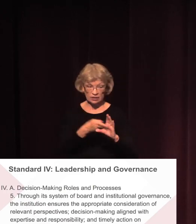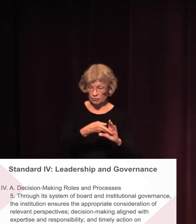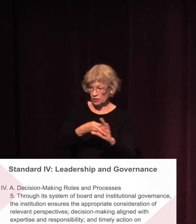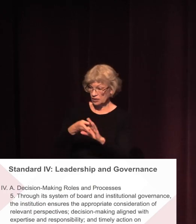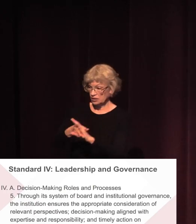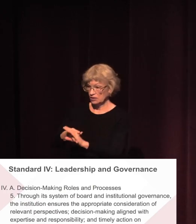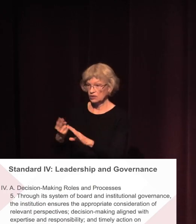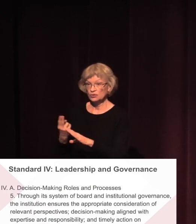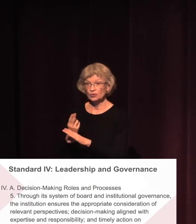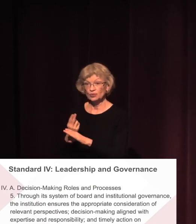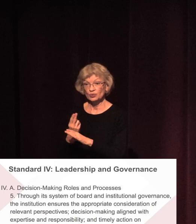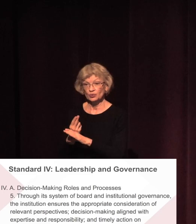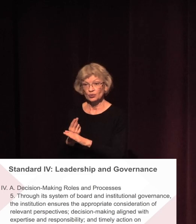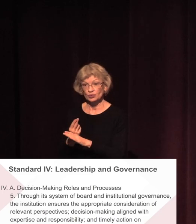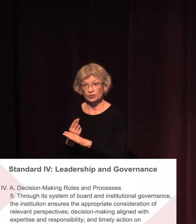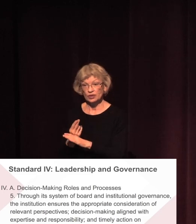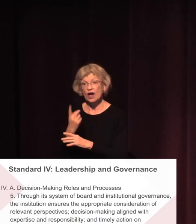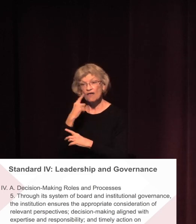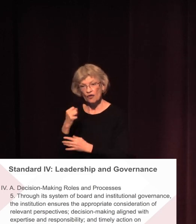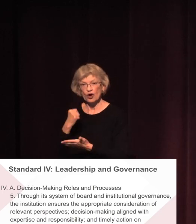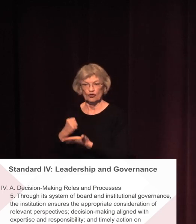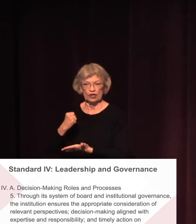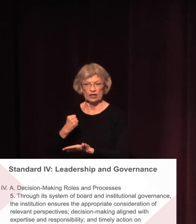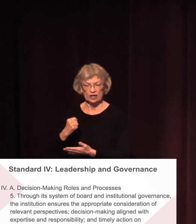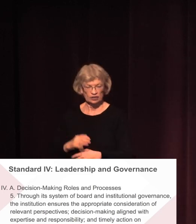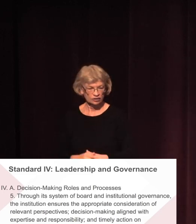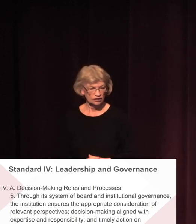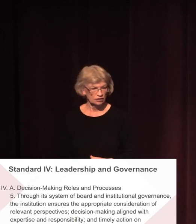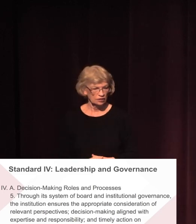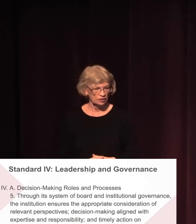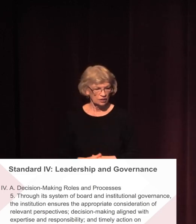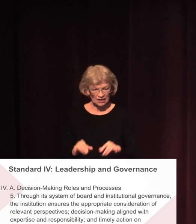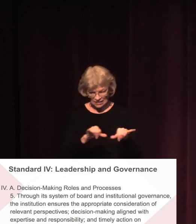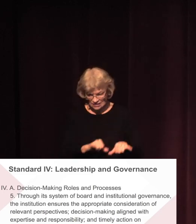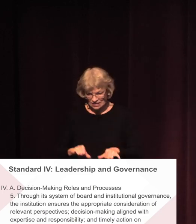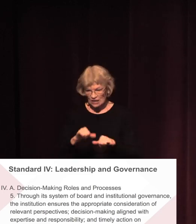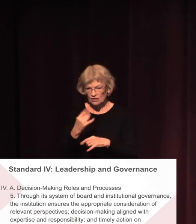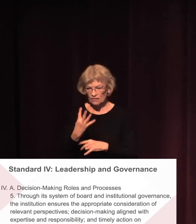Which takes us to standard four which is the governance, the participation piece of accreditation.